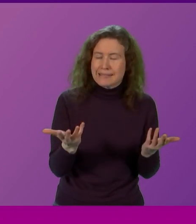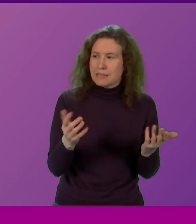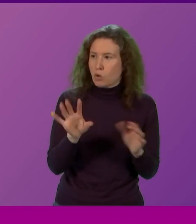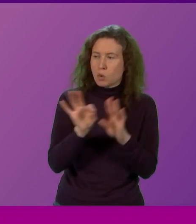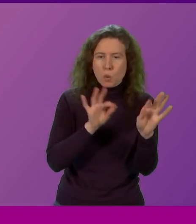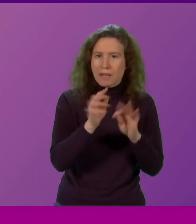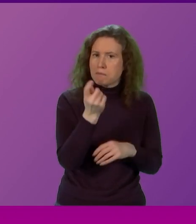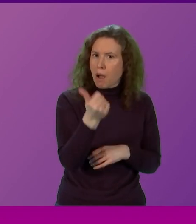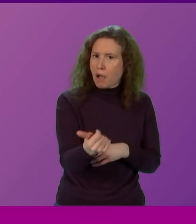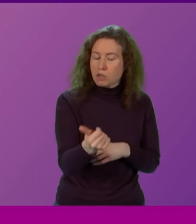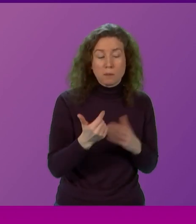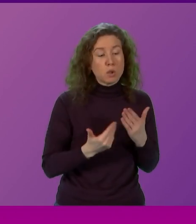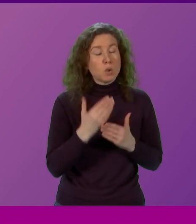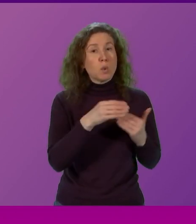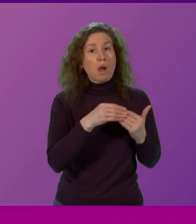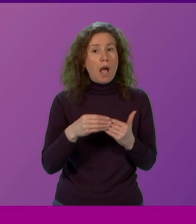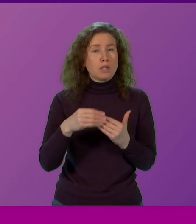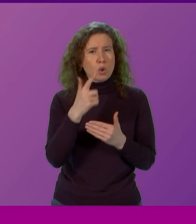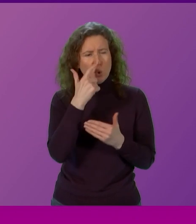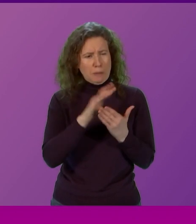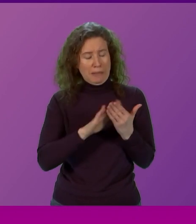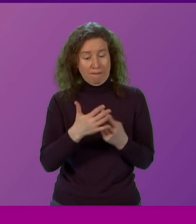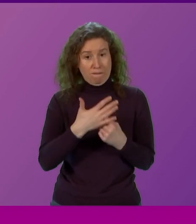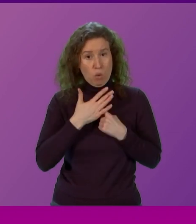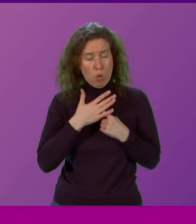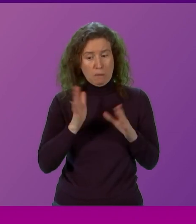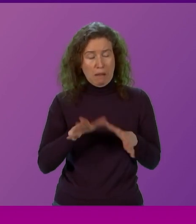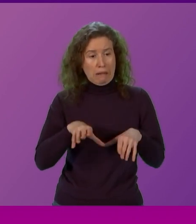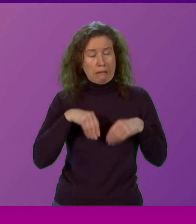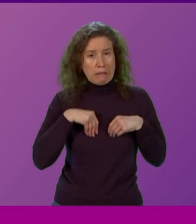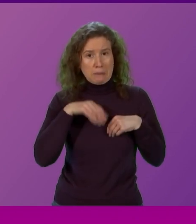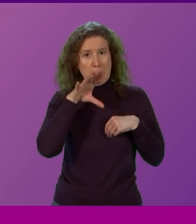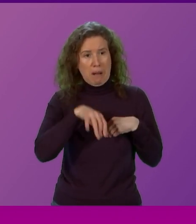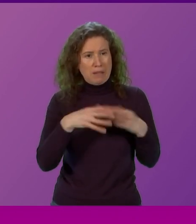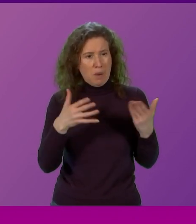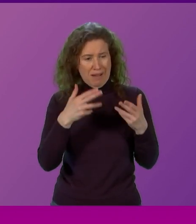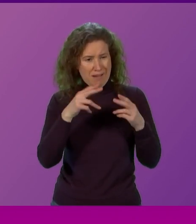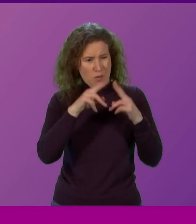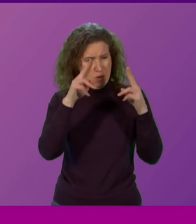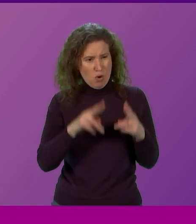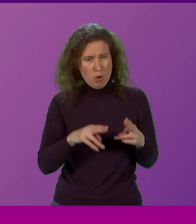The new guidance could see him forced into accepting a place either in a home that is